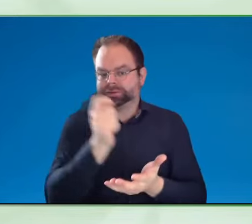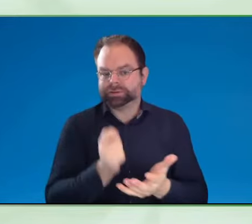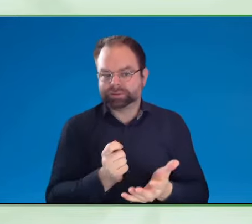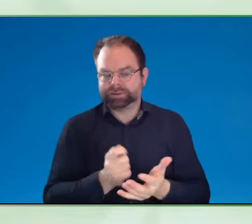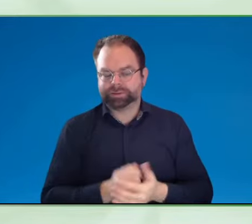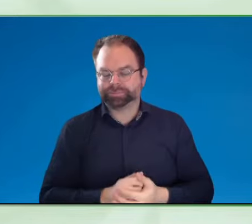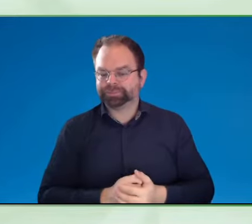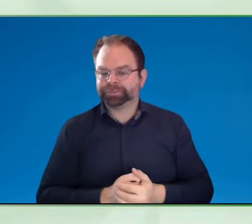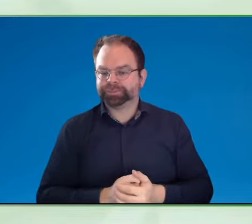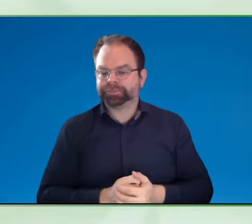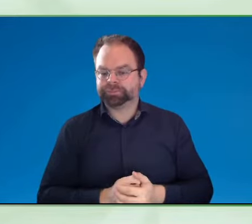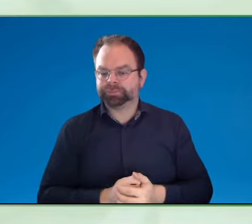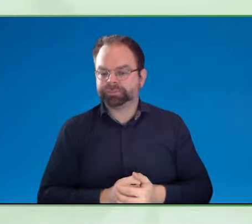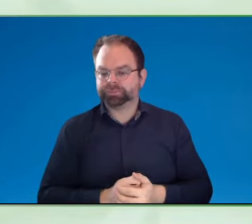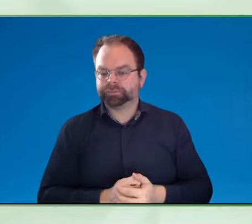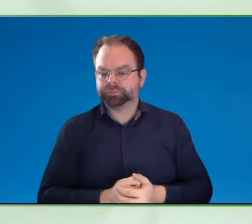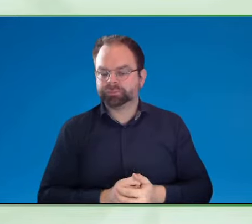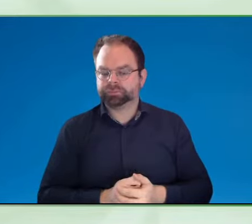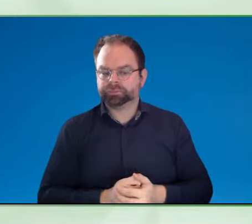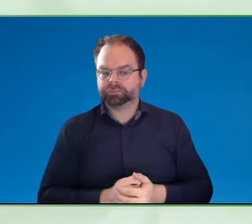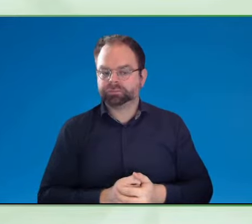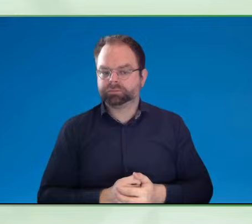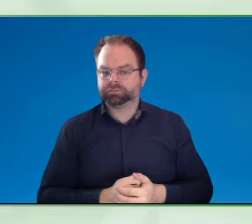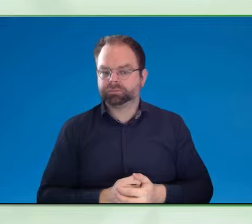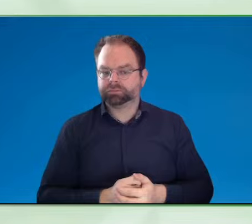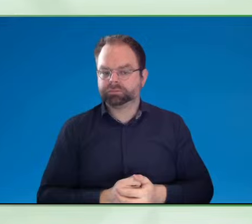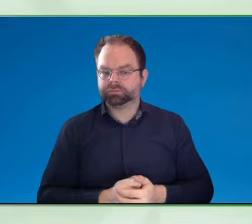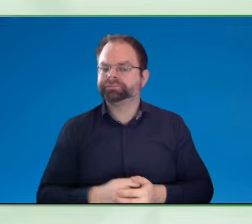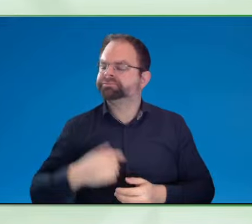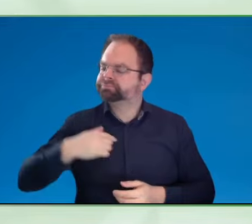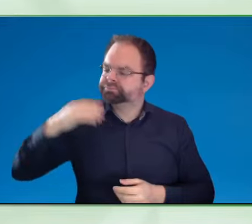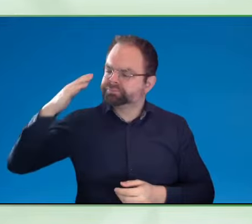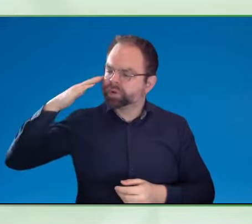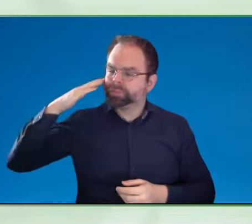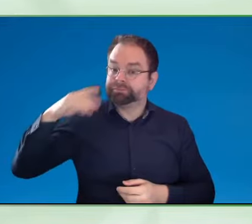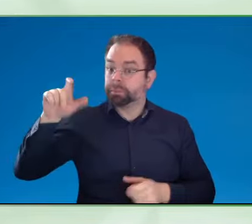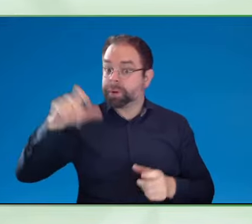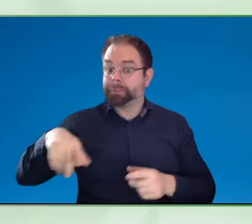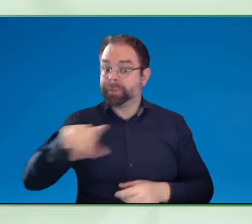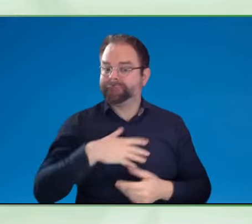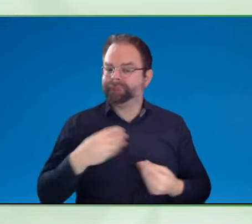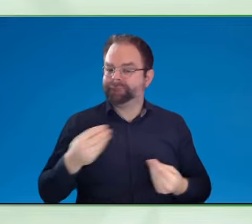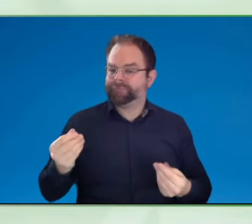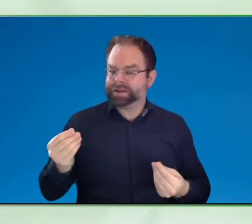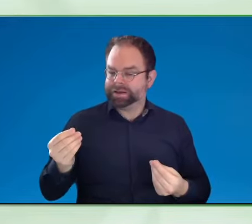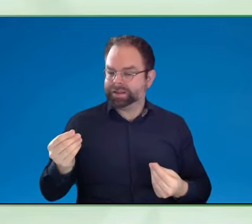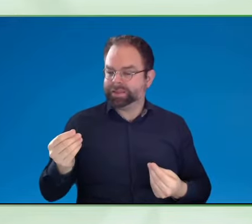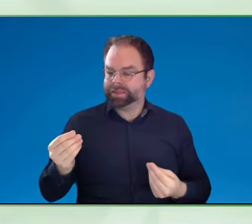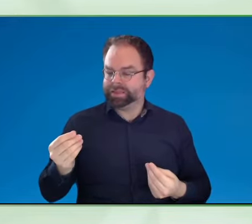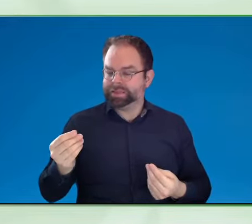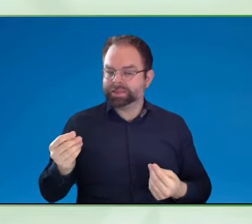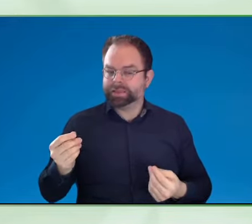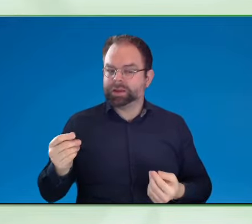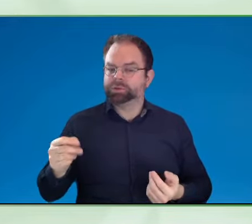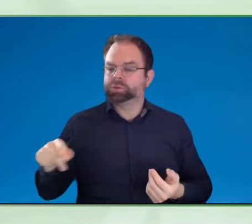What is the library doing now if you can bring us to a typical day in the library?